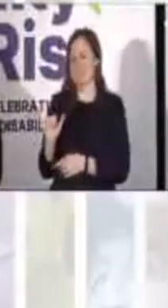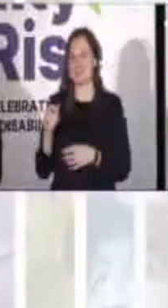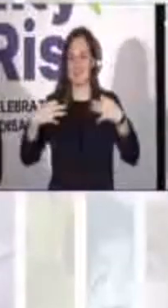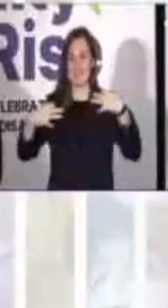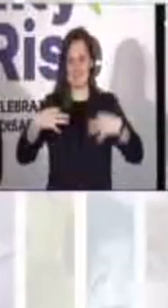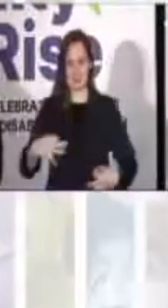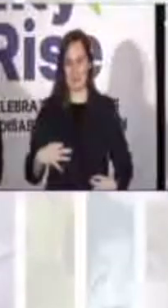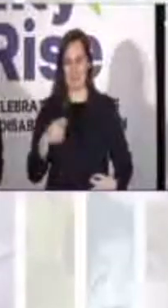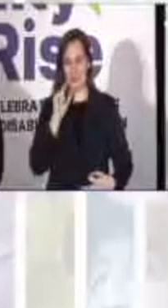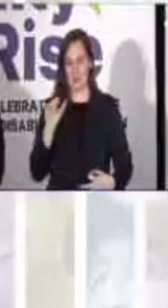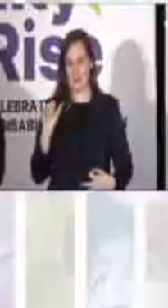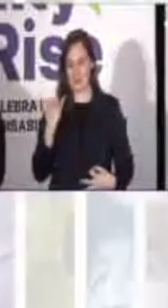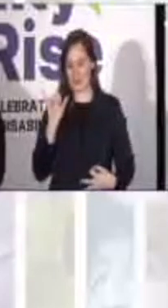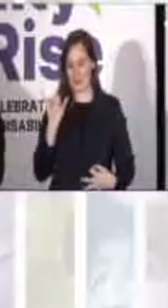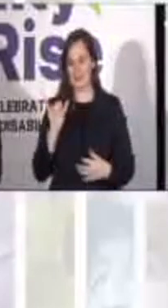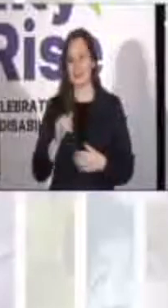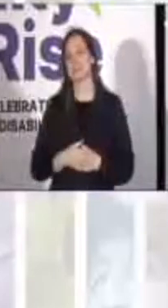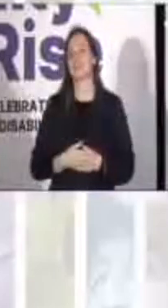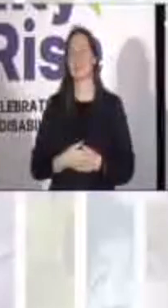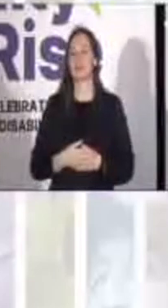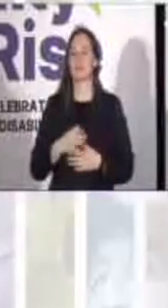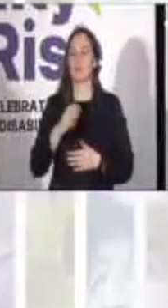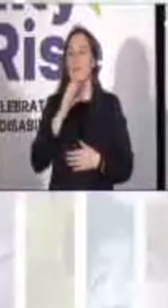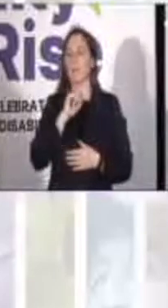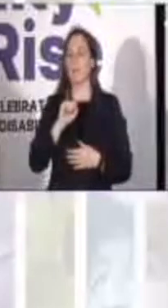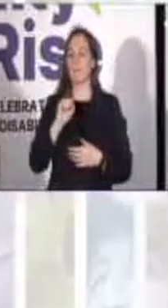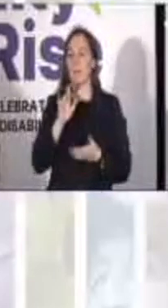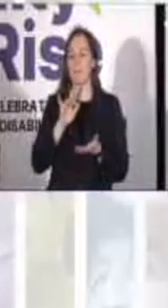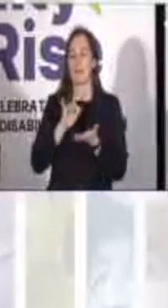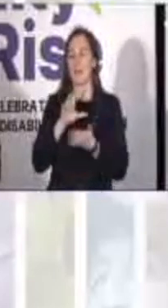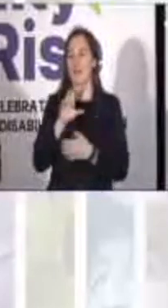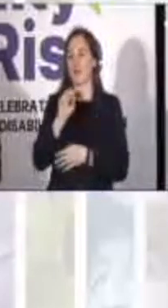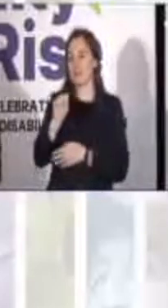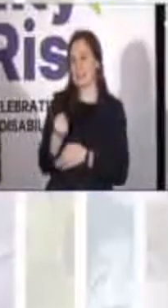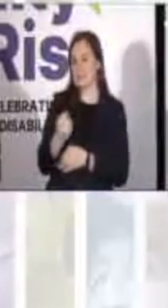I AM IN 30S WHITE FEMALE WITH LONG BROWN HAIR